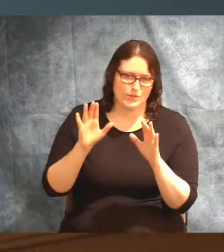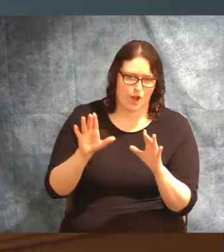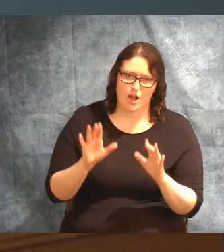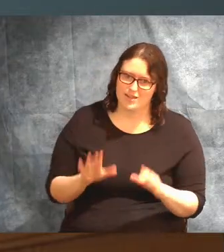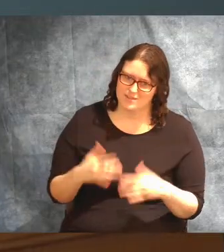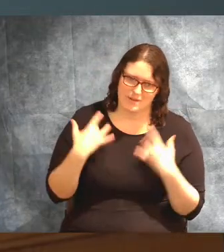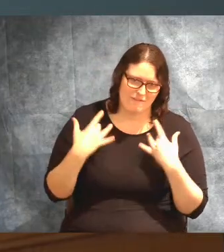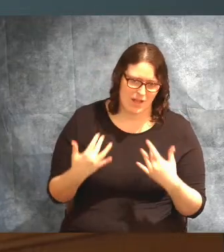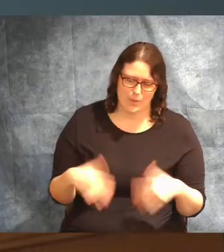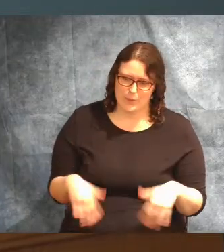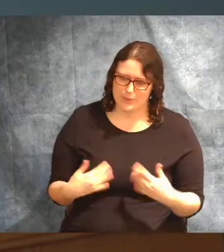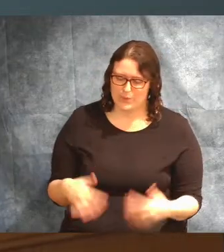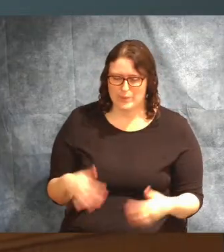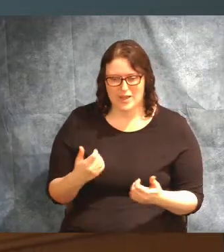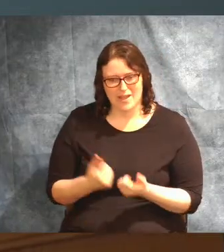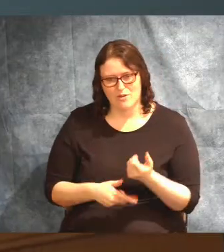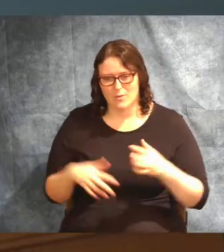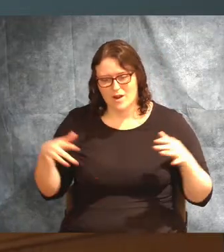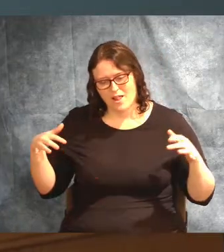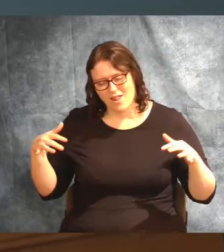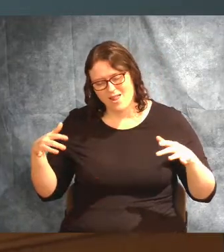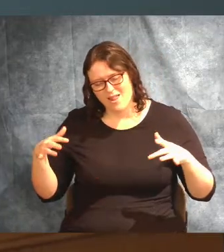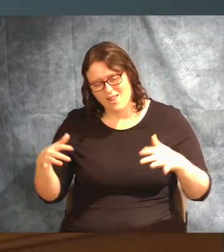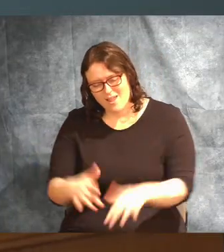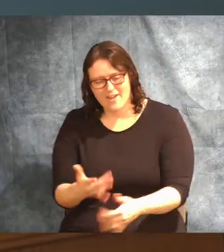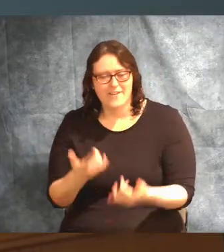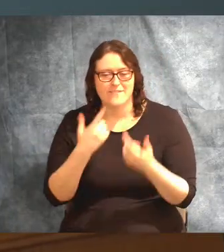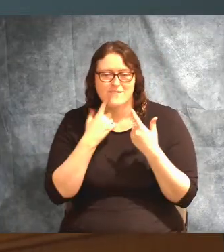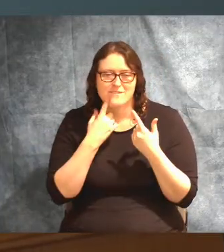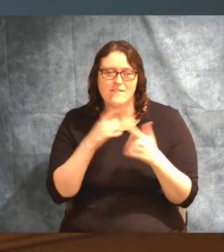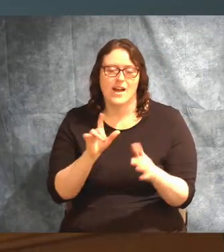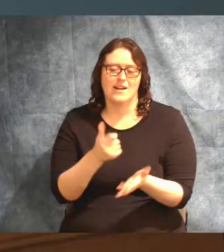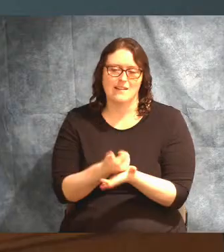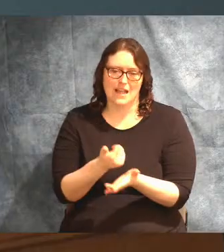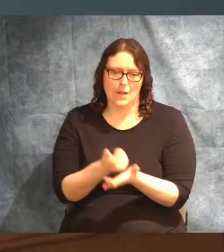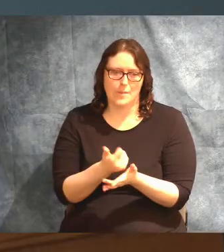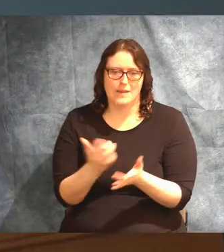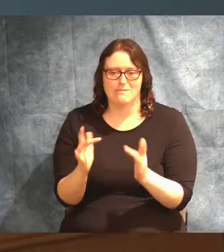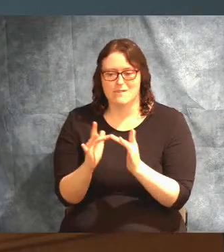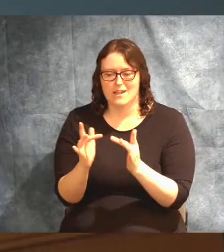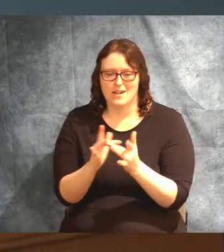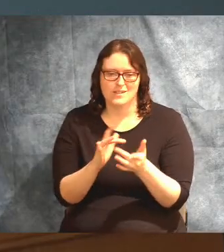to have all those veterans there, and that we're finally serving those v veterans in a better way.